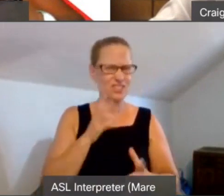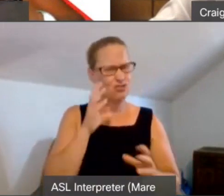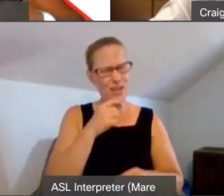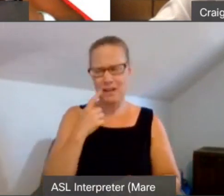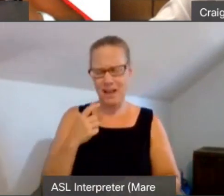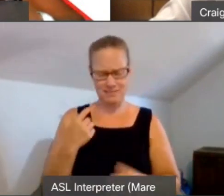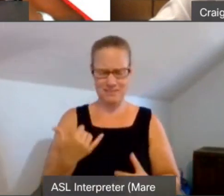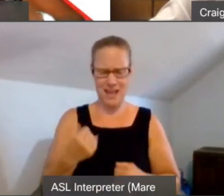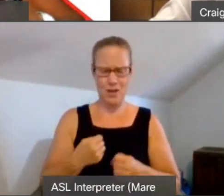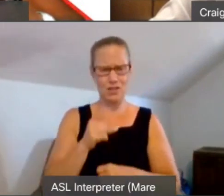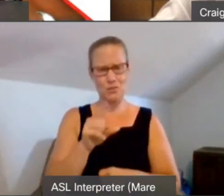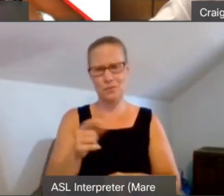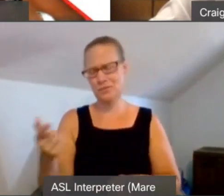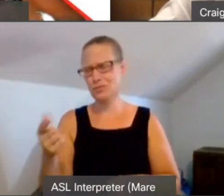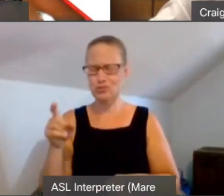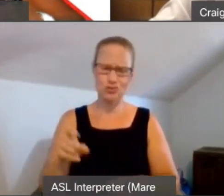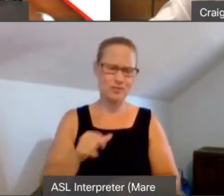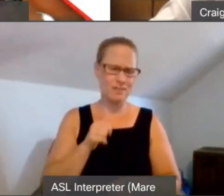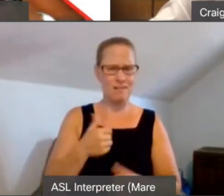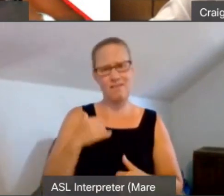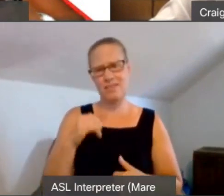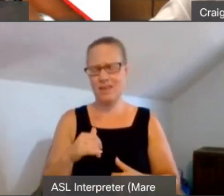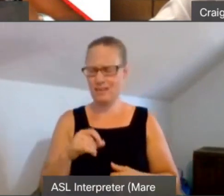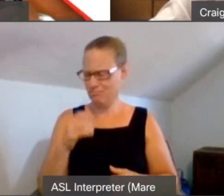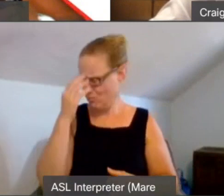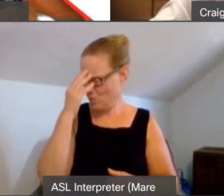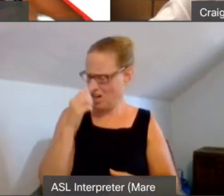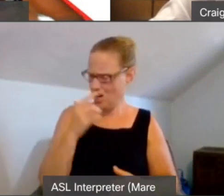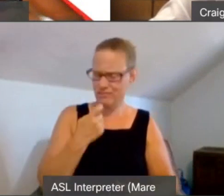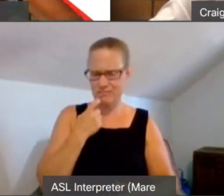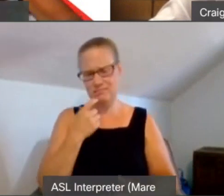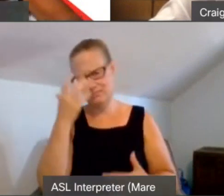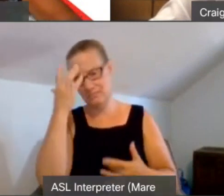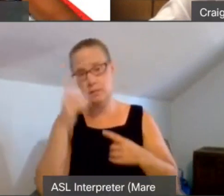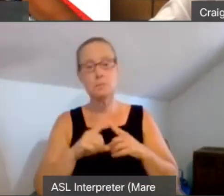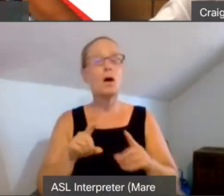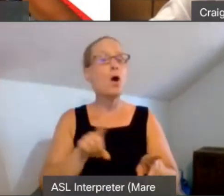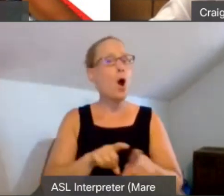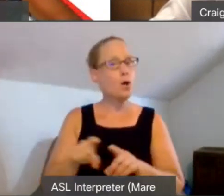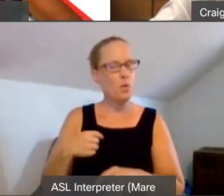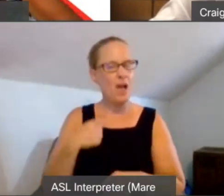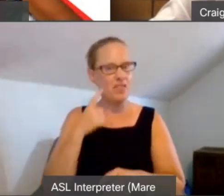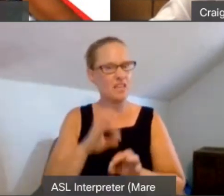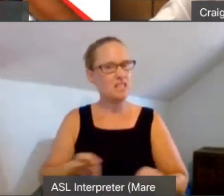And I think trauma informed care so I know I've taken personally a lot of trauma informed care trainings,